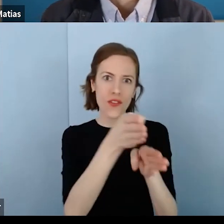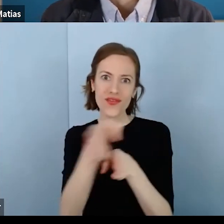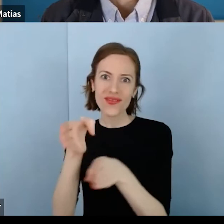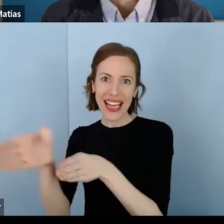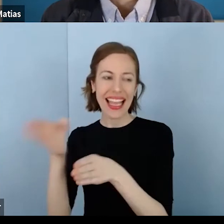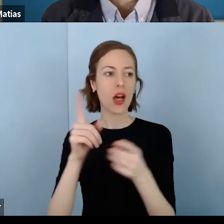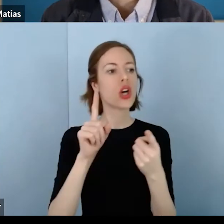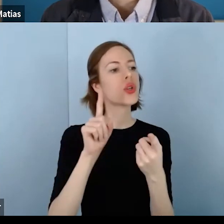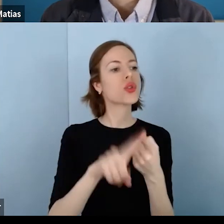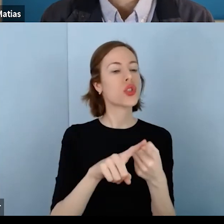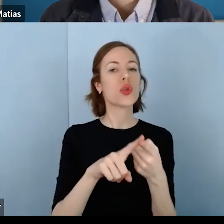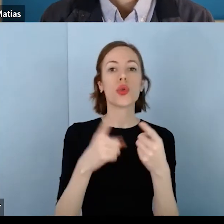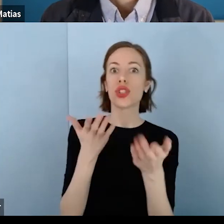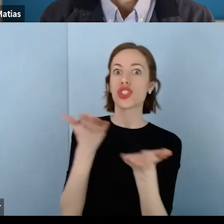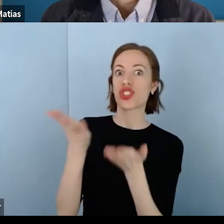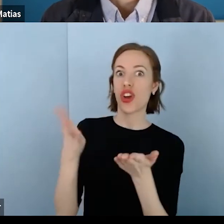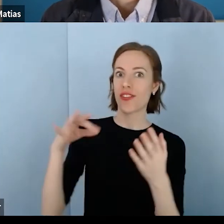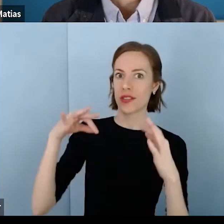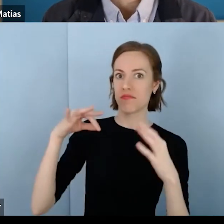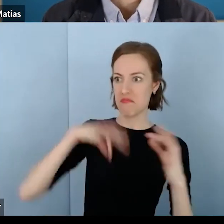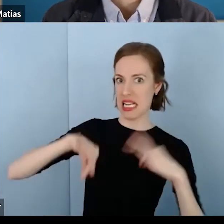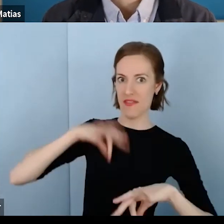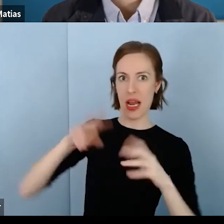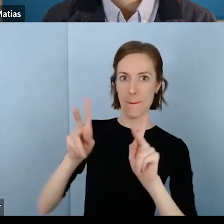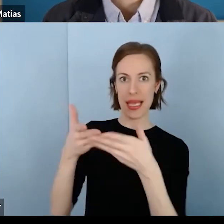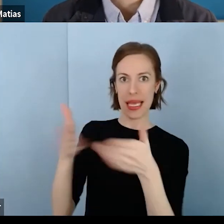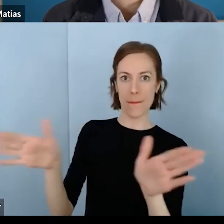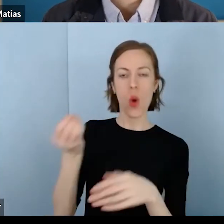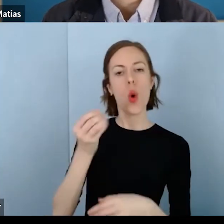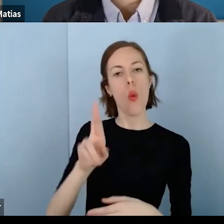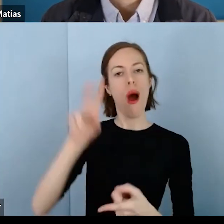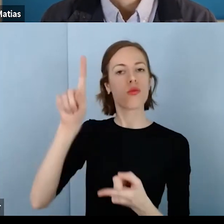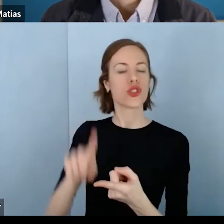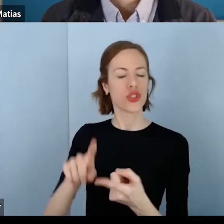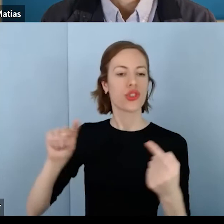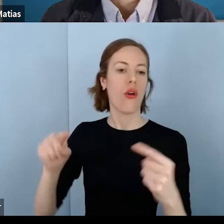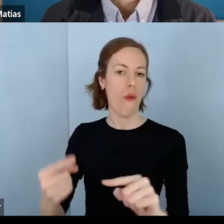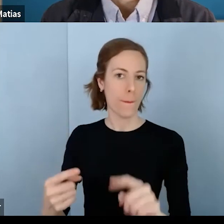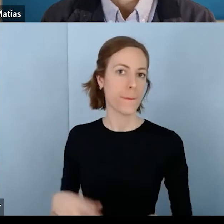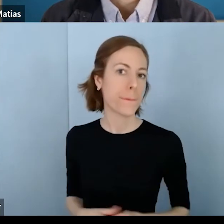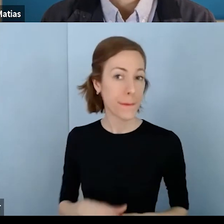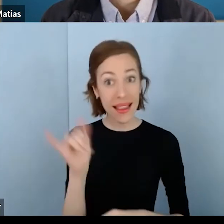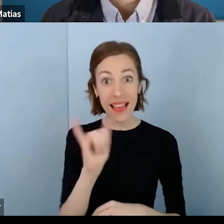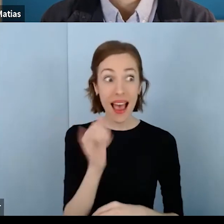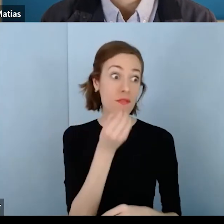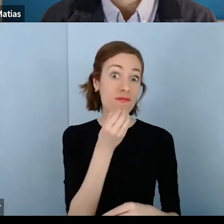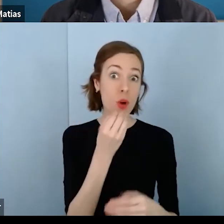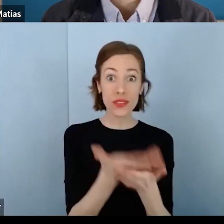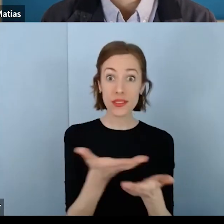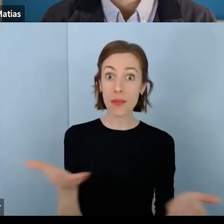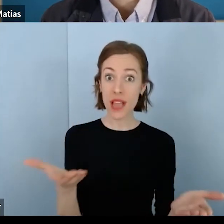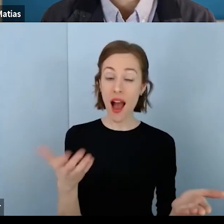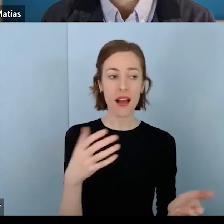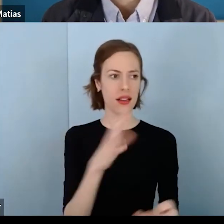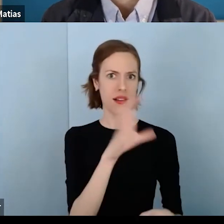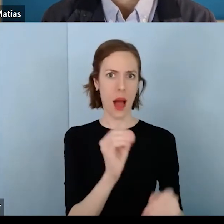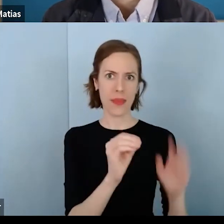I've talked about the food supply unregulated capitalism was making people sick and putting opium in the, in the food, to get people addicted to product.